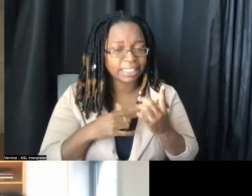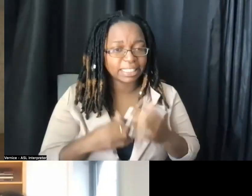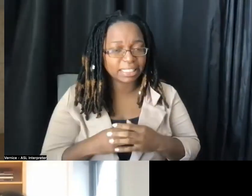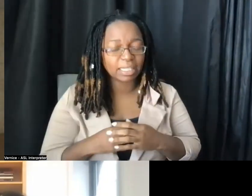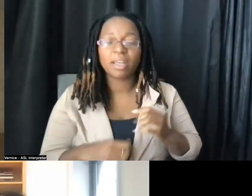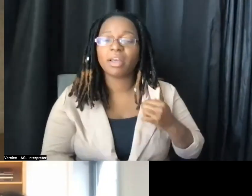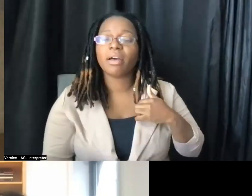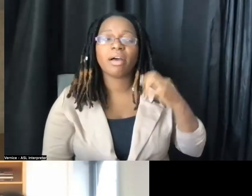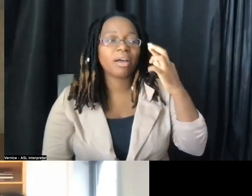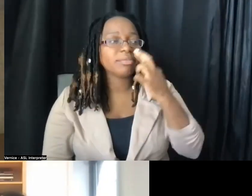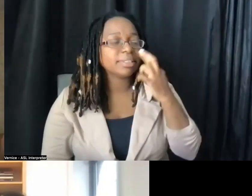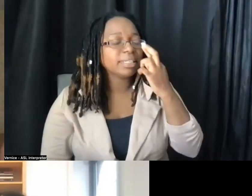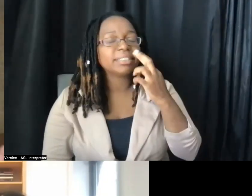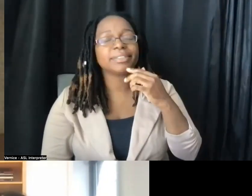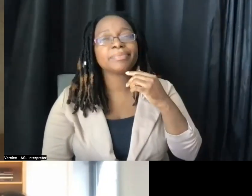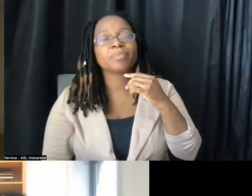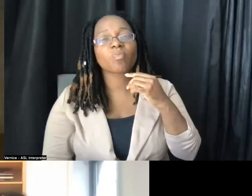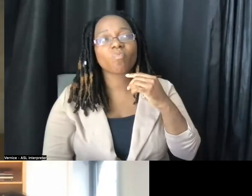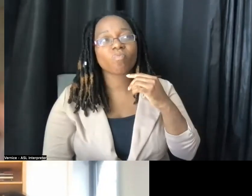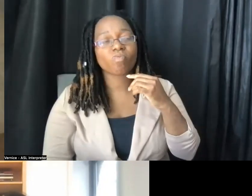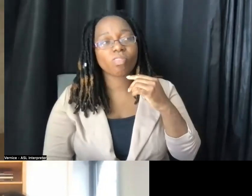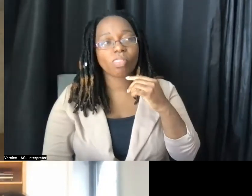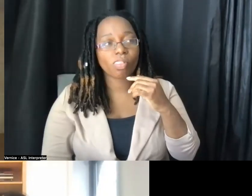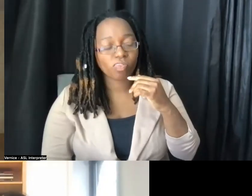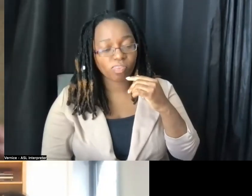people -- three or four people rather than 10 or 20.